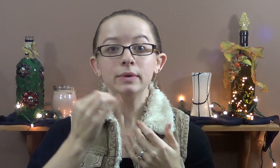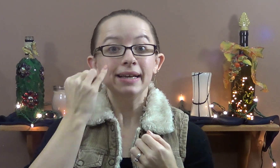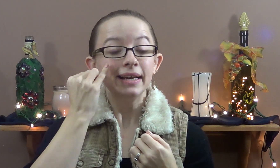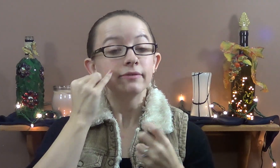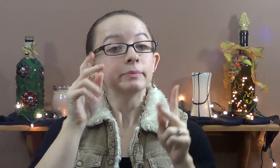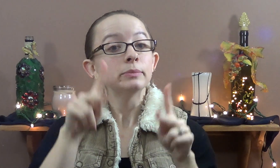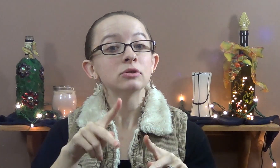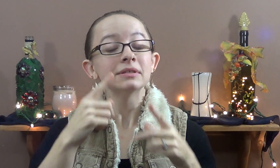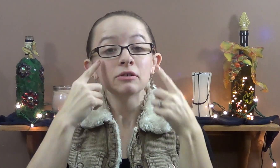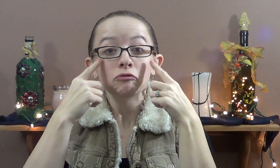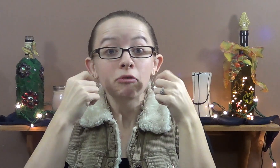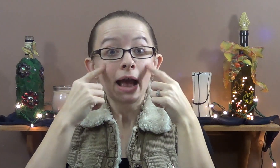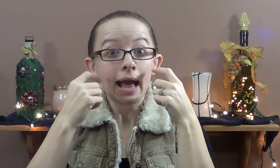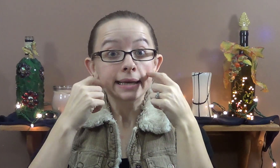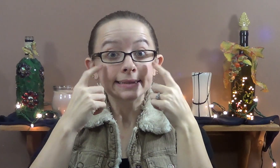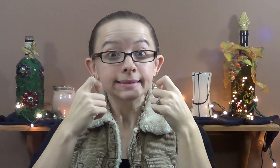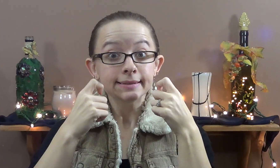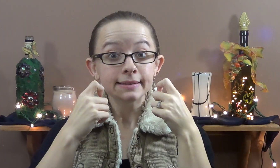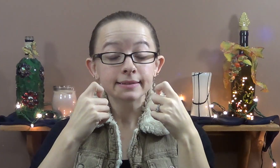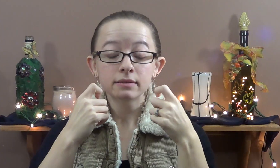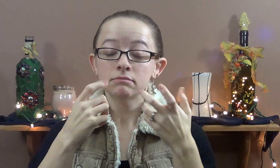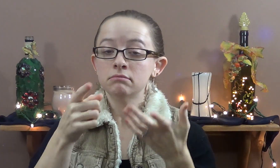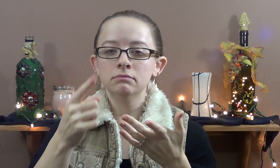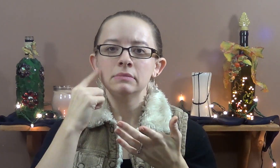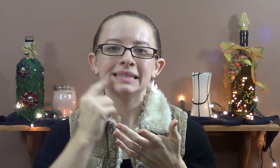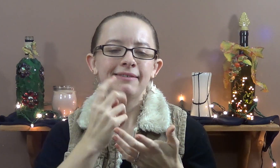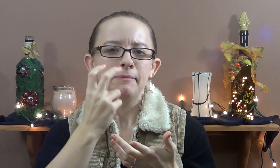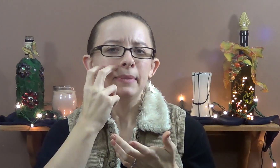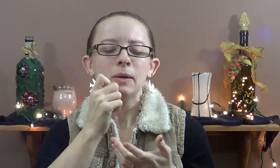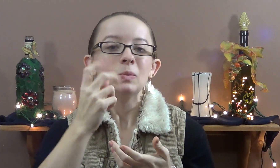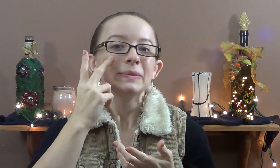really sad, or if a person is crying for example.